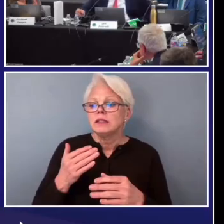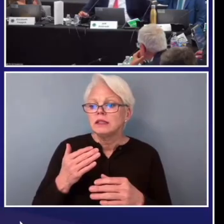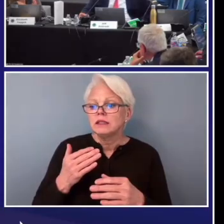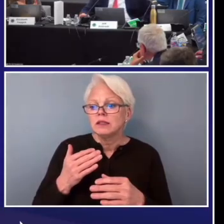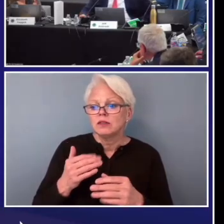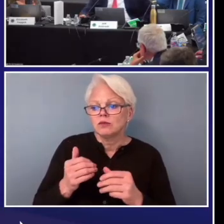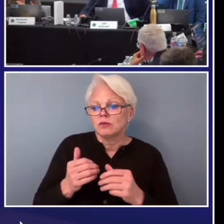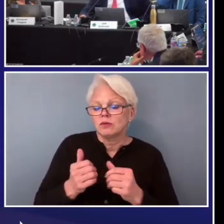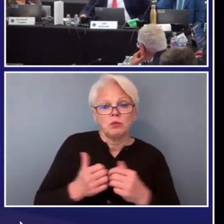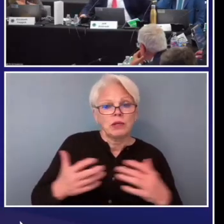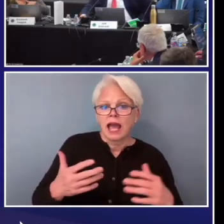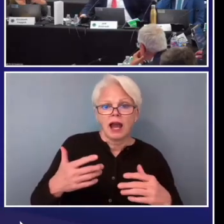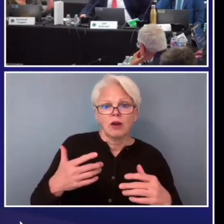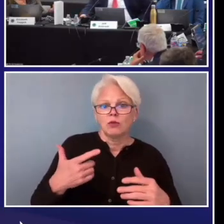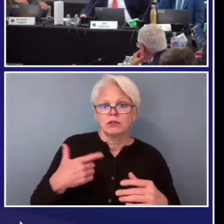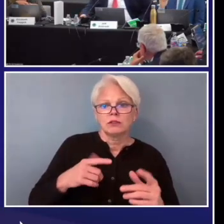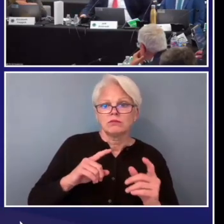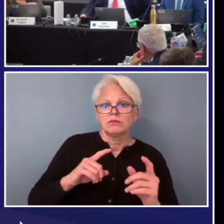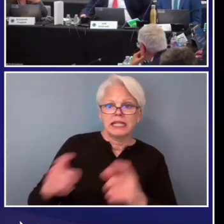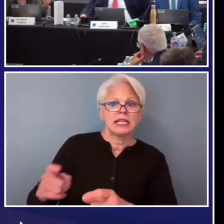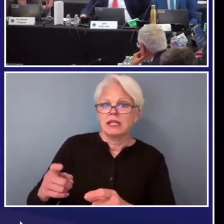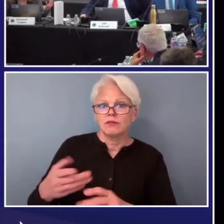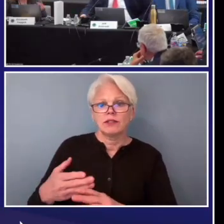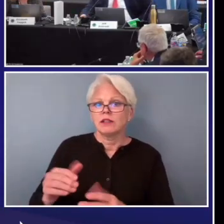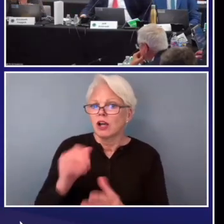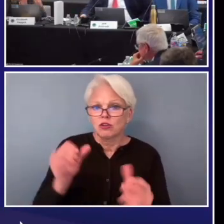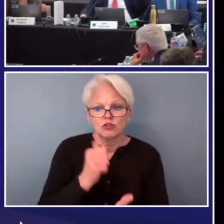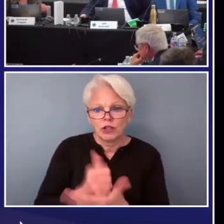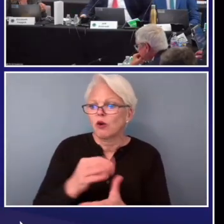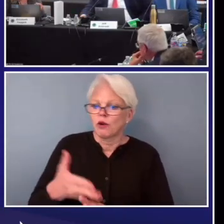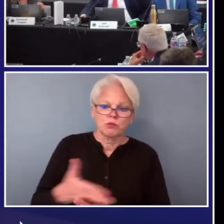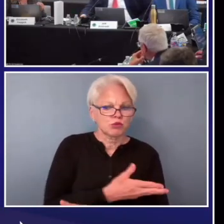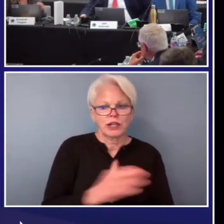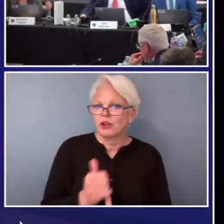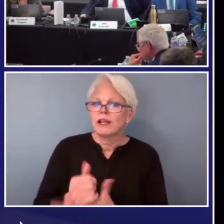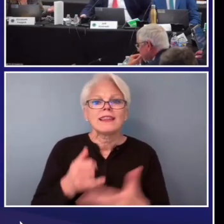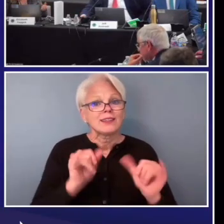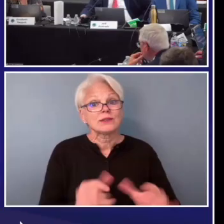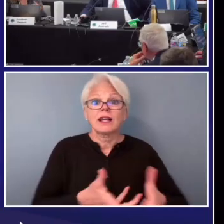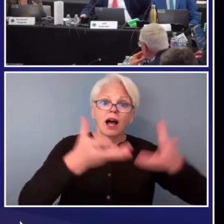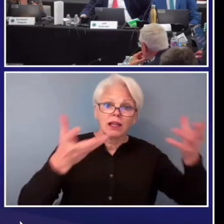or pre-accreditation, there would still be a lot that is being reviewed by this agency in order to determine that